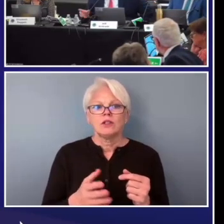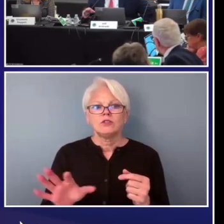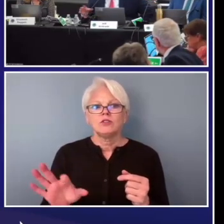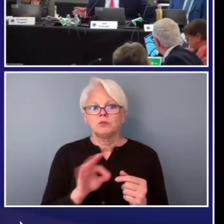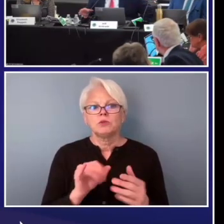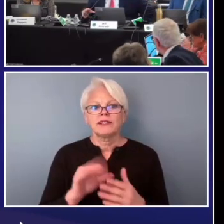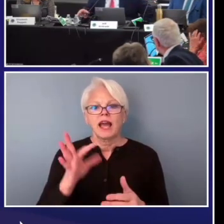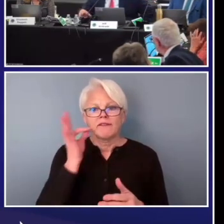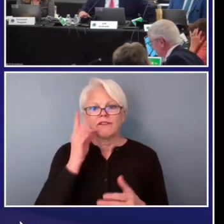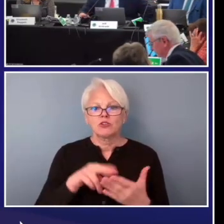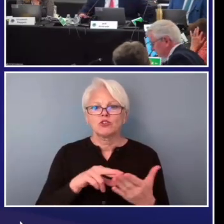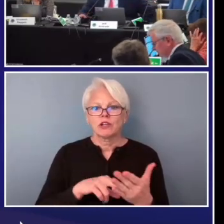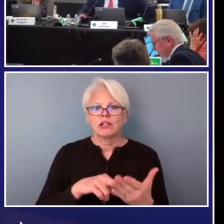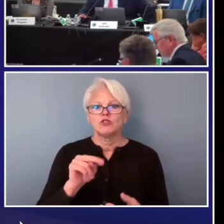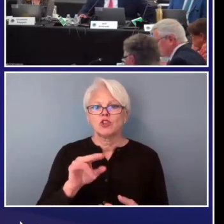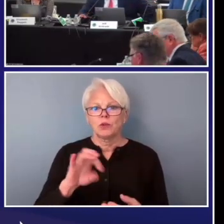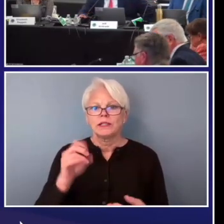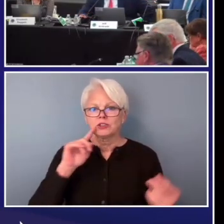so you can crosswalk, um, in between them, the two.